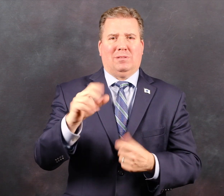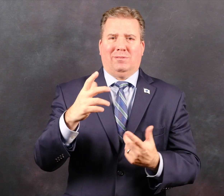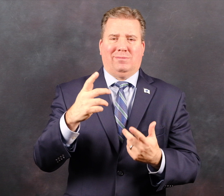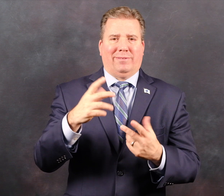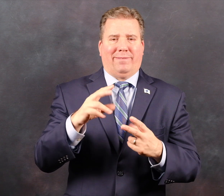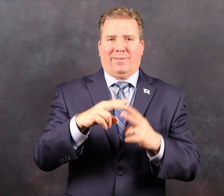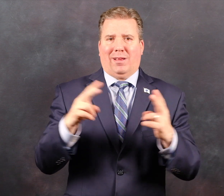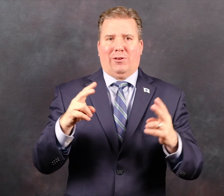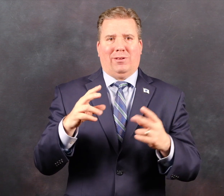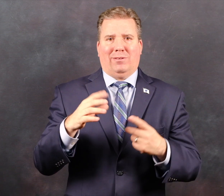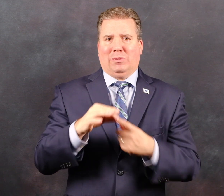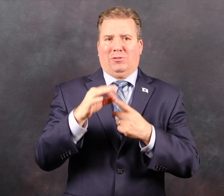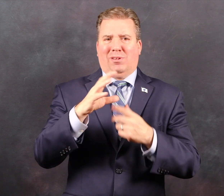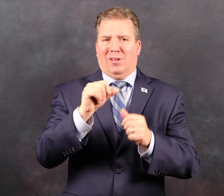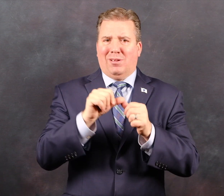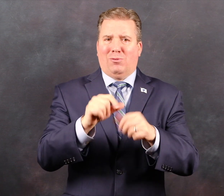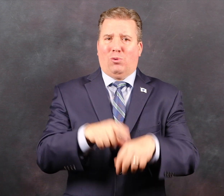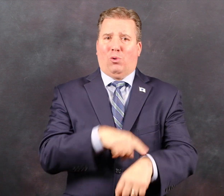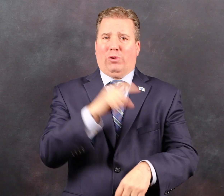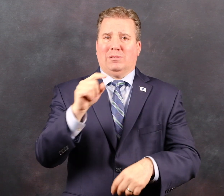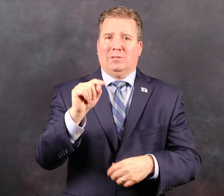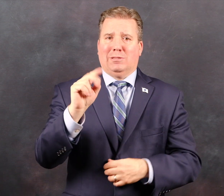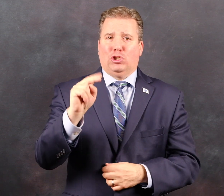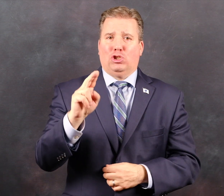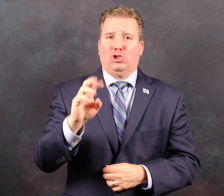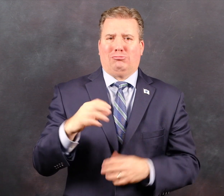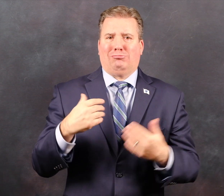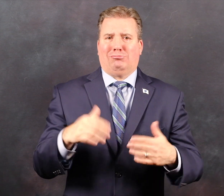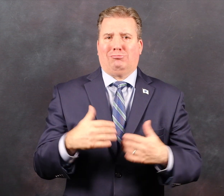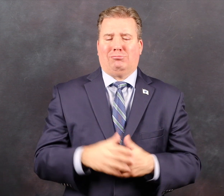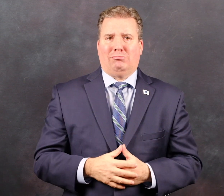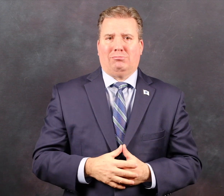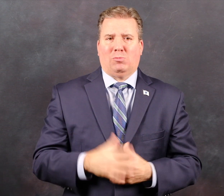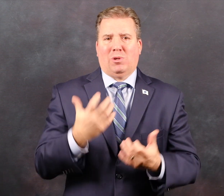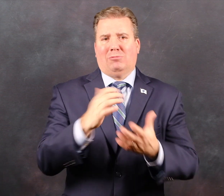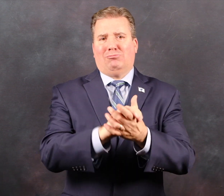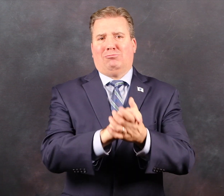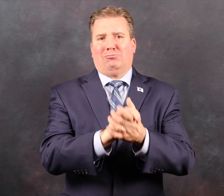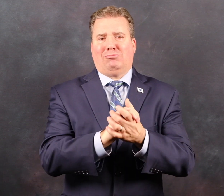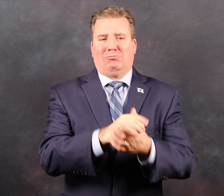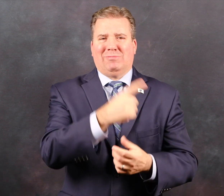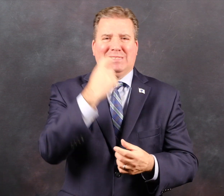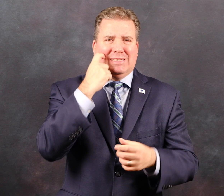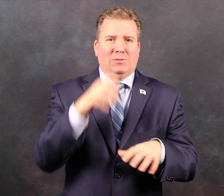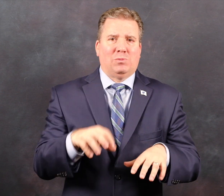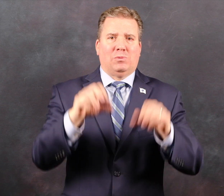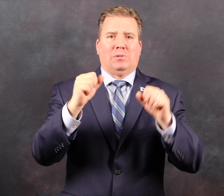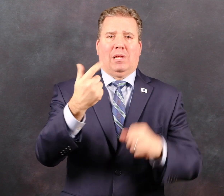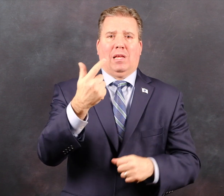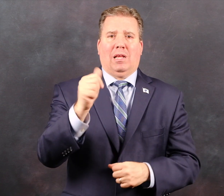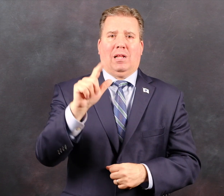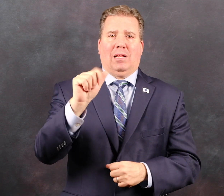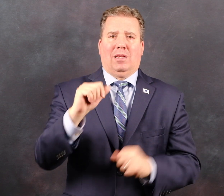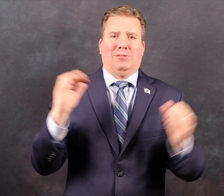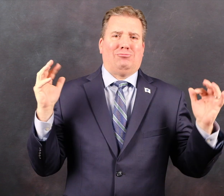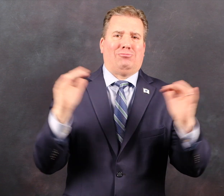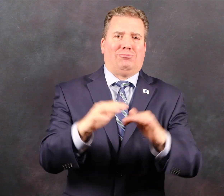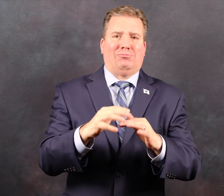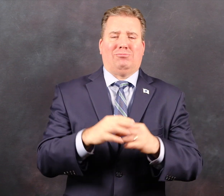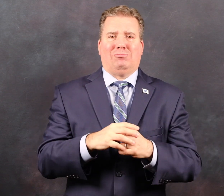The school recently hosted a gala in celebration of their 150-year history.